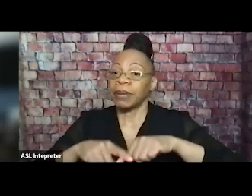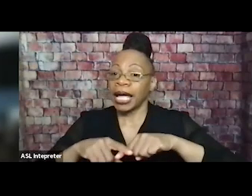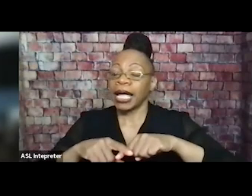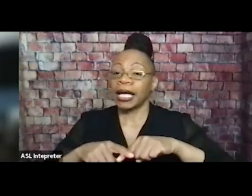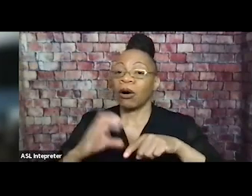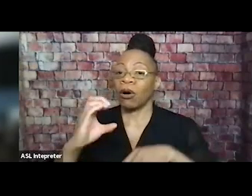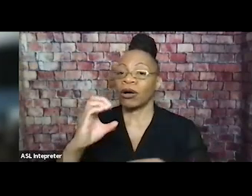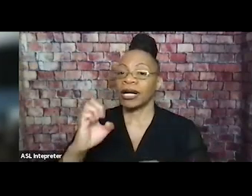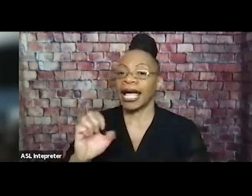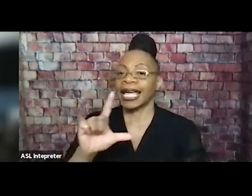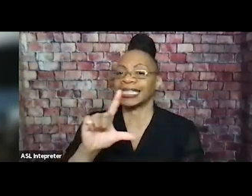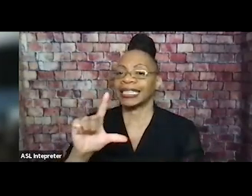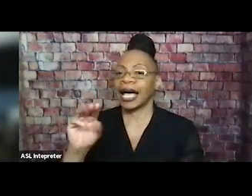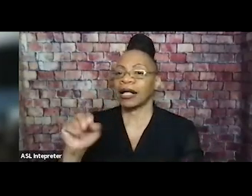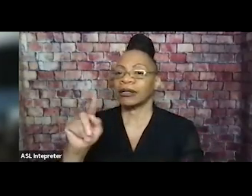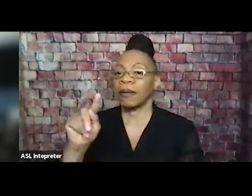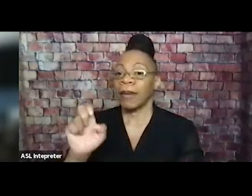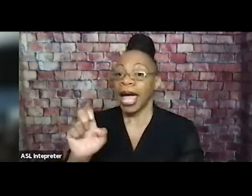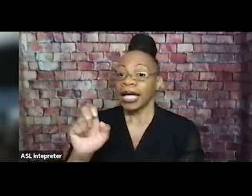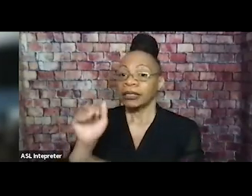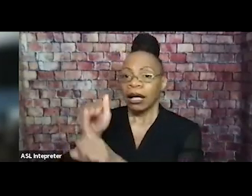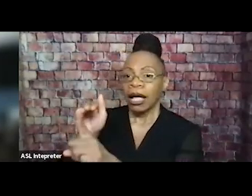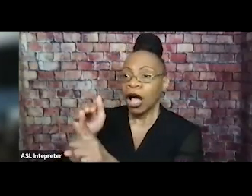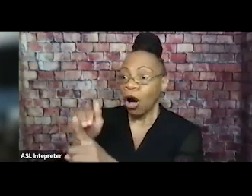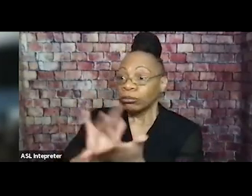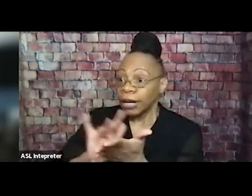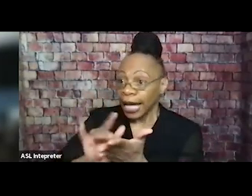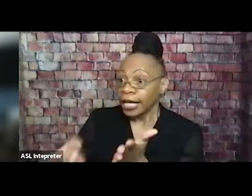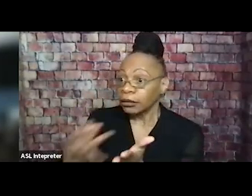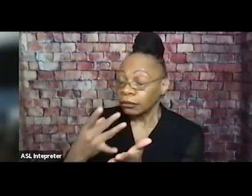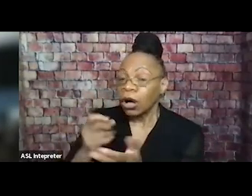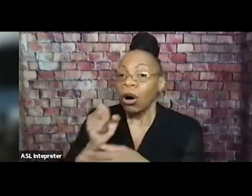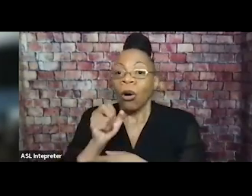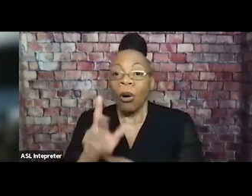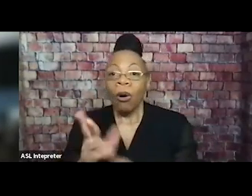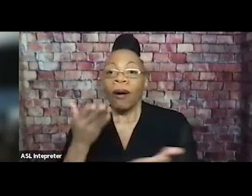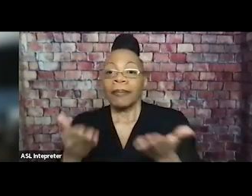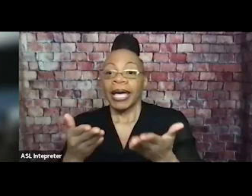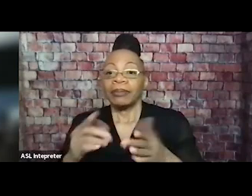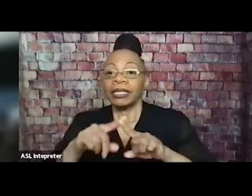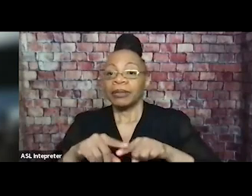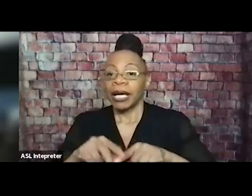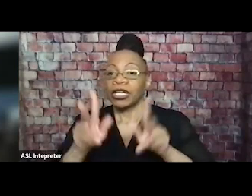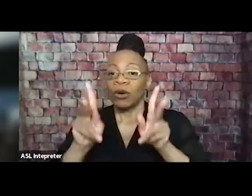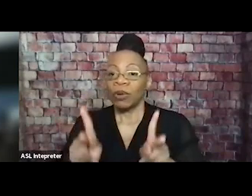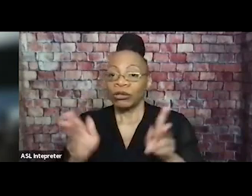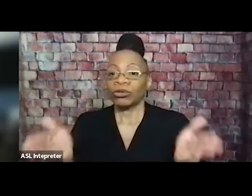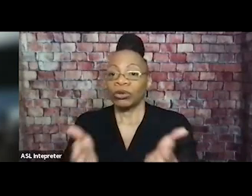to tell them when to take their medication, or they might depend on someone to encourage them to go shower.